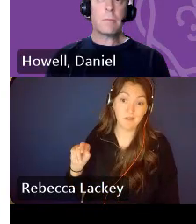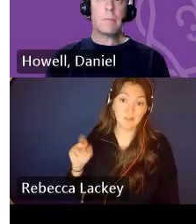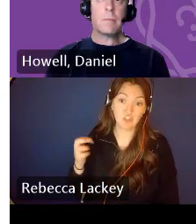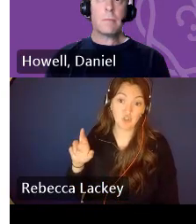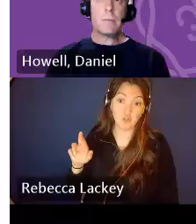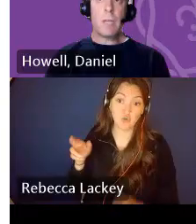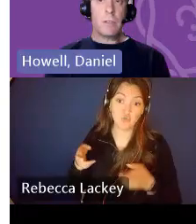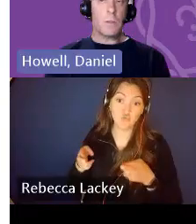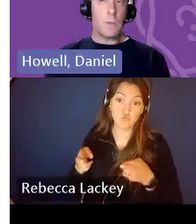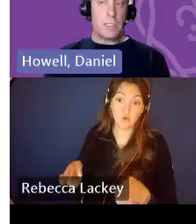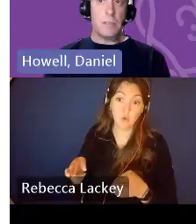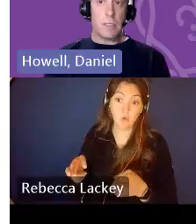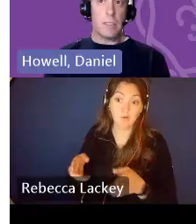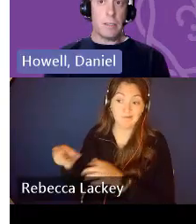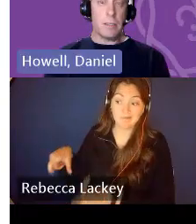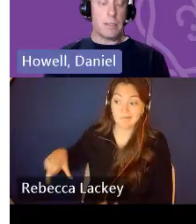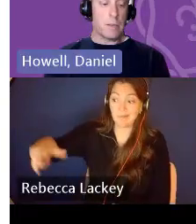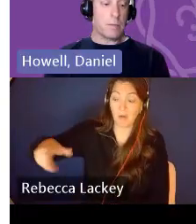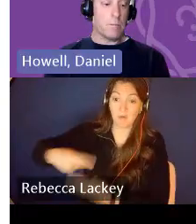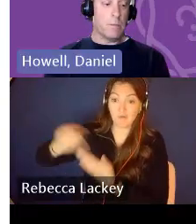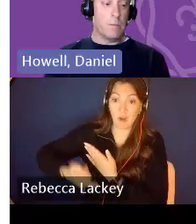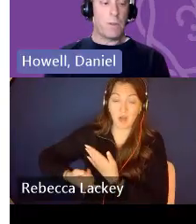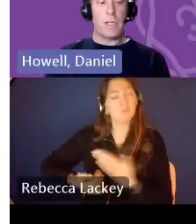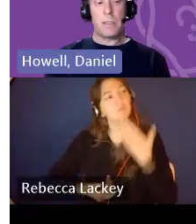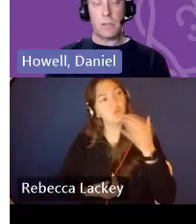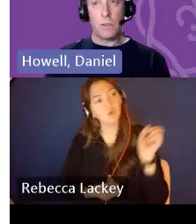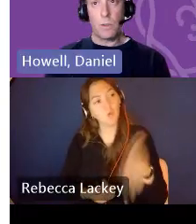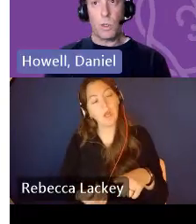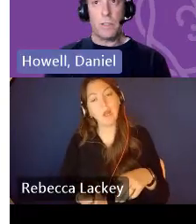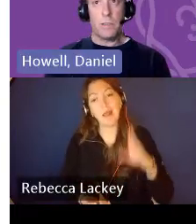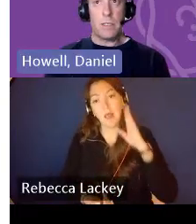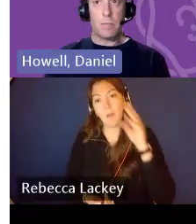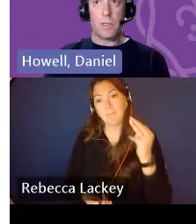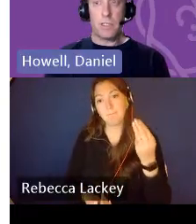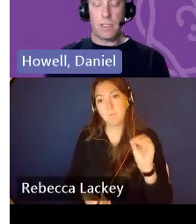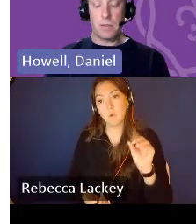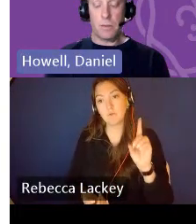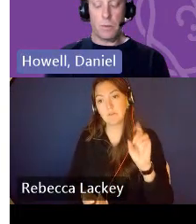project for instance? Good question. And I think the MODOT is currently working on that project to